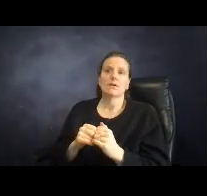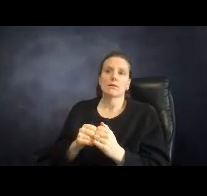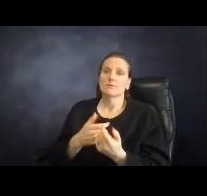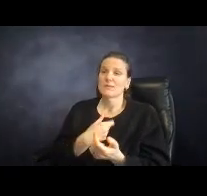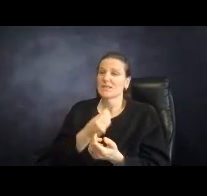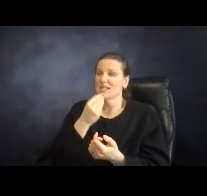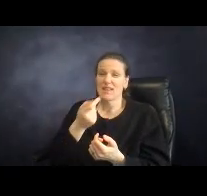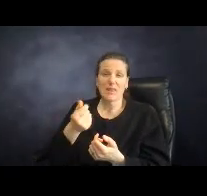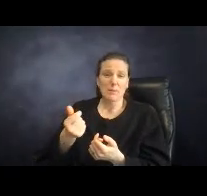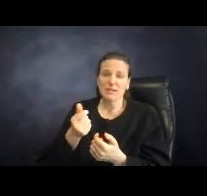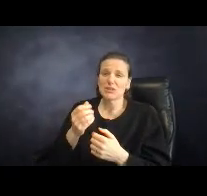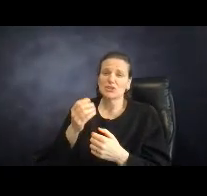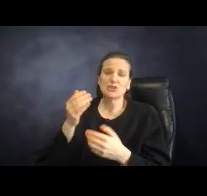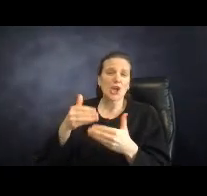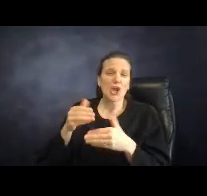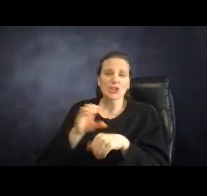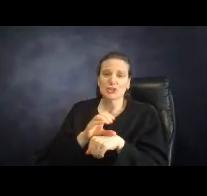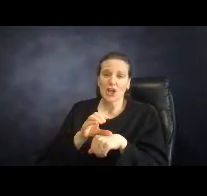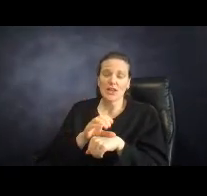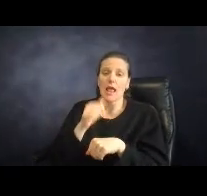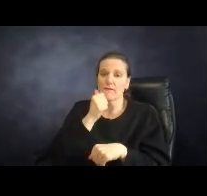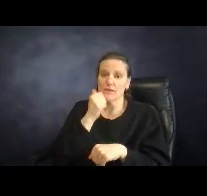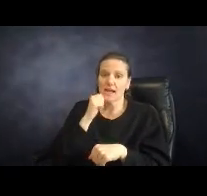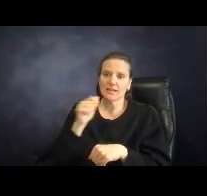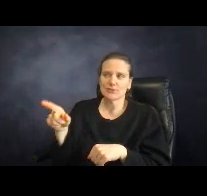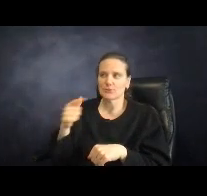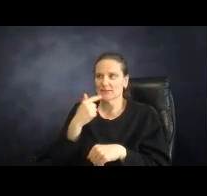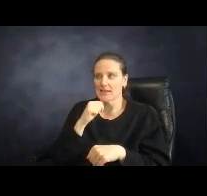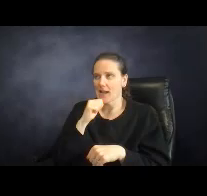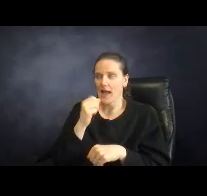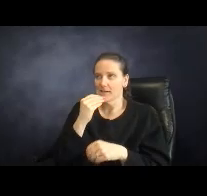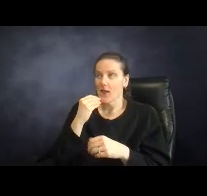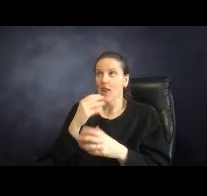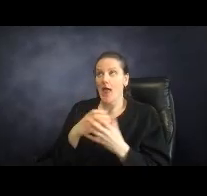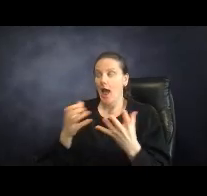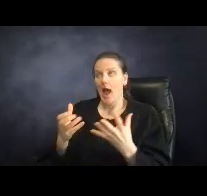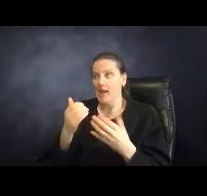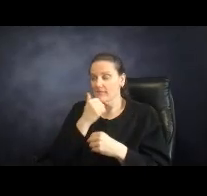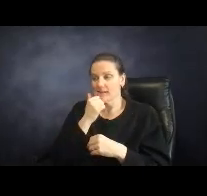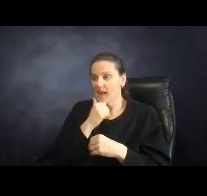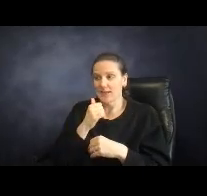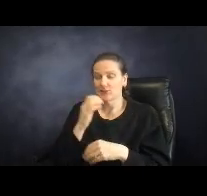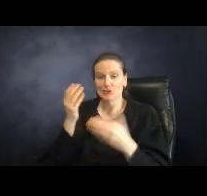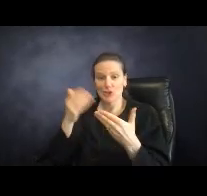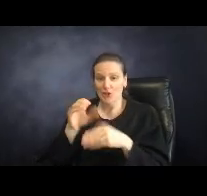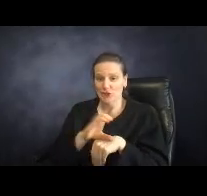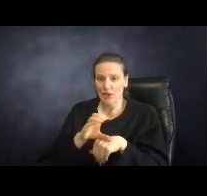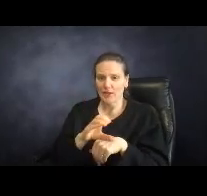of dark chocolate every single day. My coworkers would probably say she does not eat a little bit of dark chocolate every single day. But I, the amount of dark chocolate